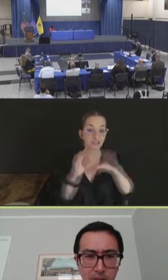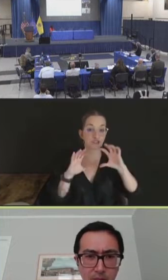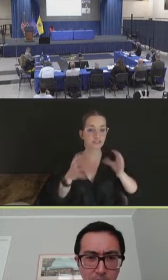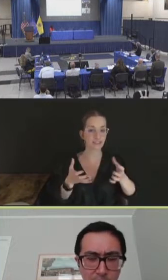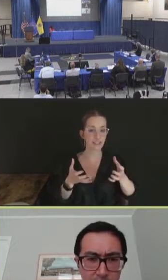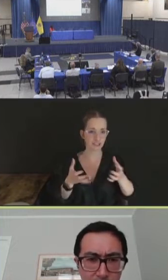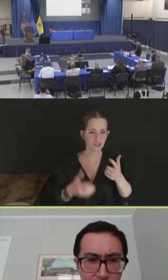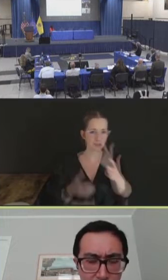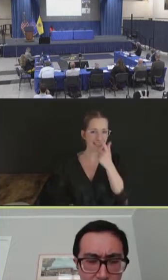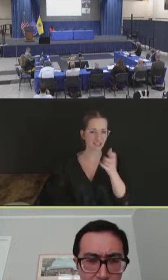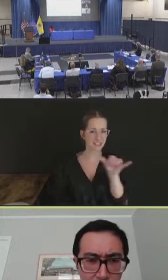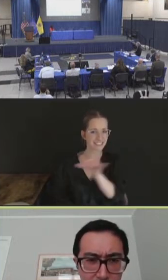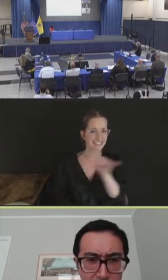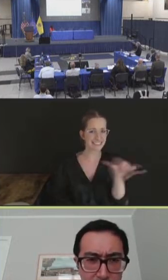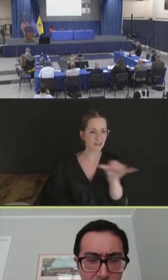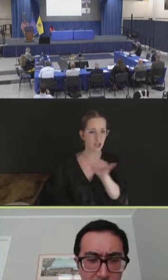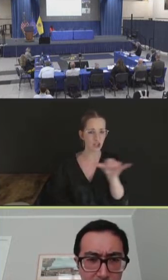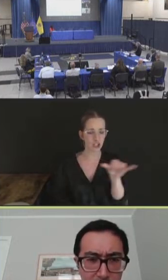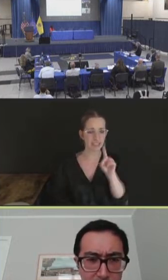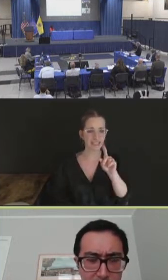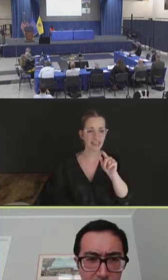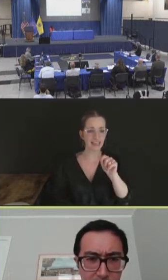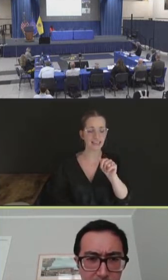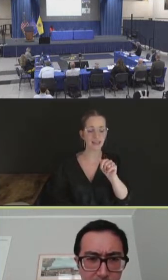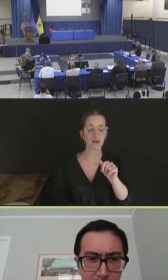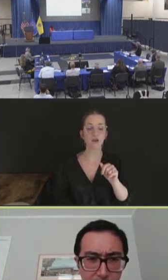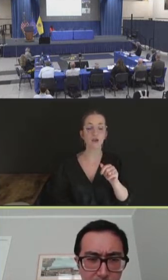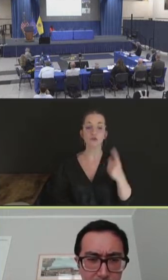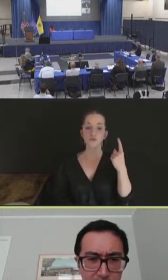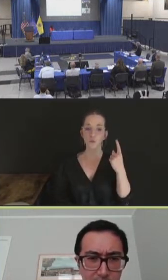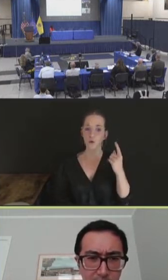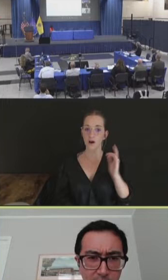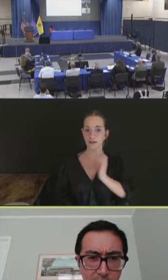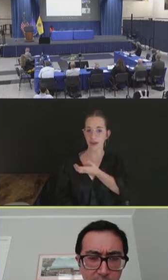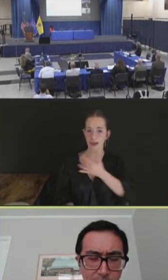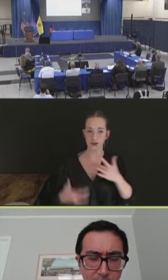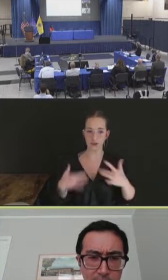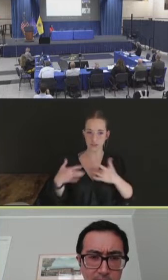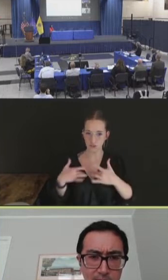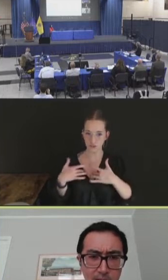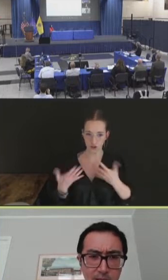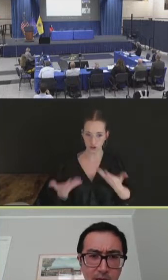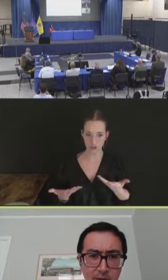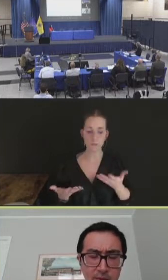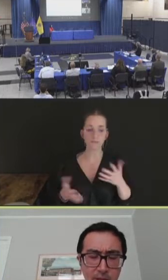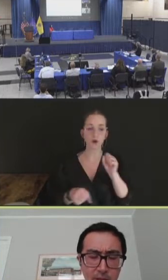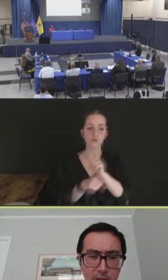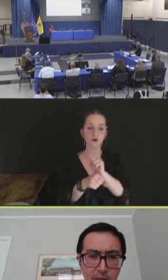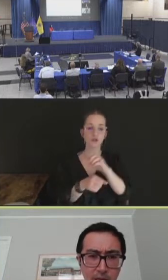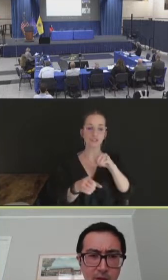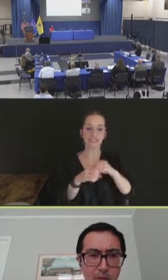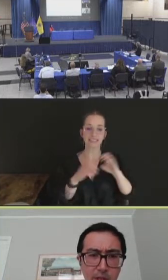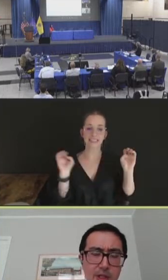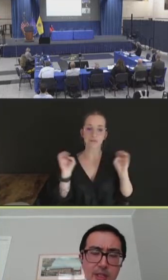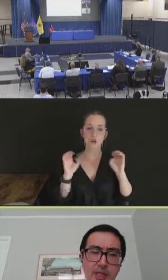One of the things that we are concerned about is workers in the emergency sector have emerged